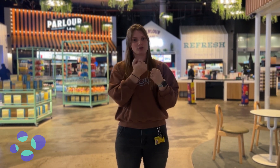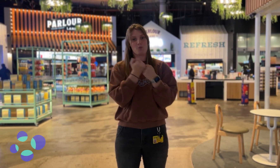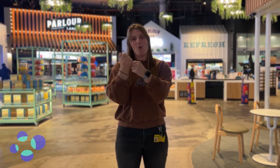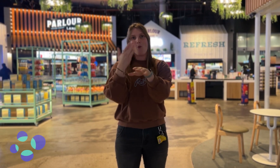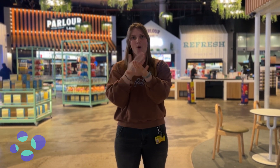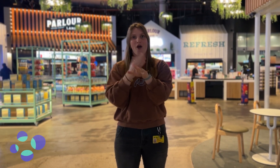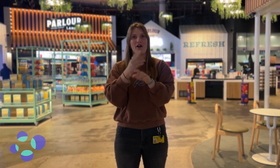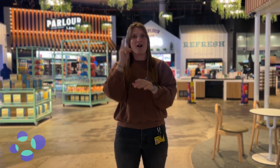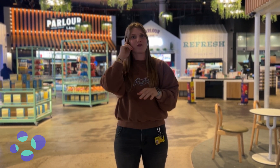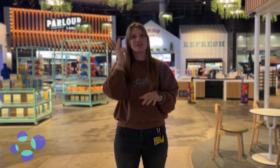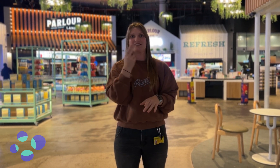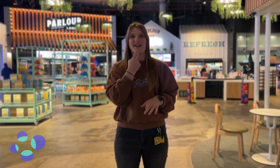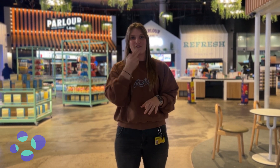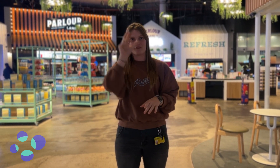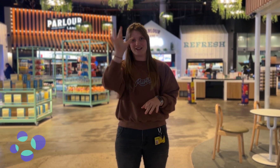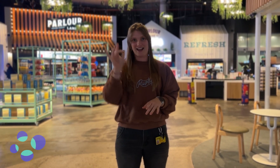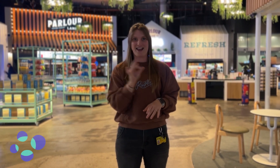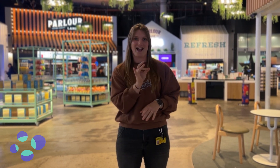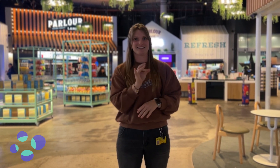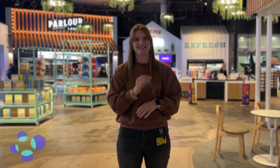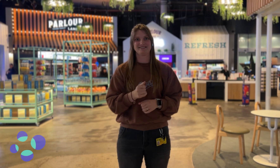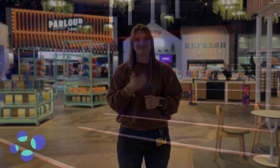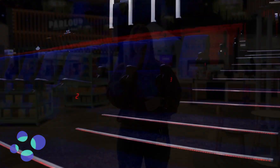And I'm a support worker for Deaf Connect.